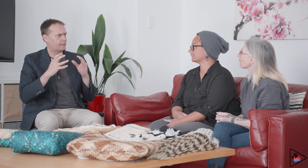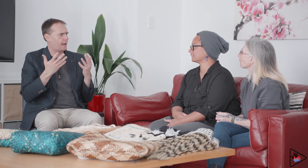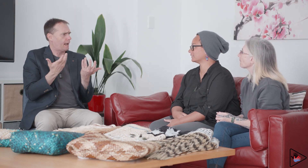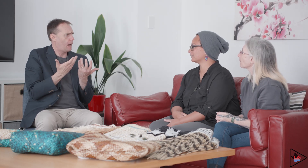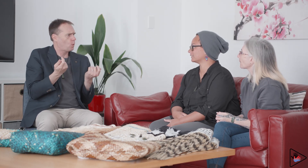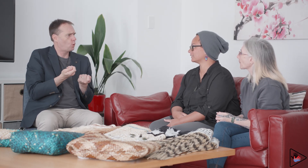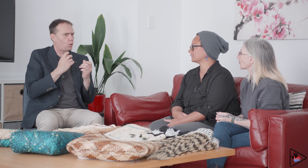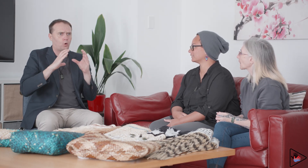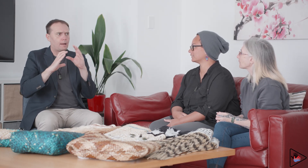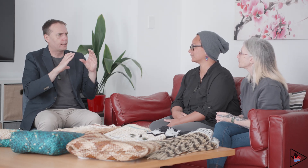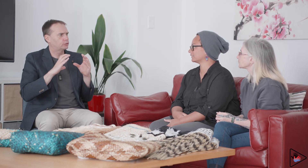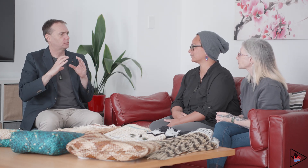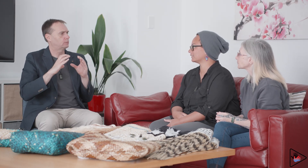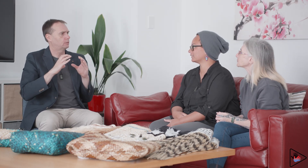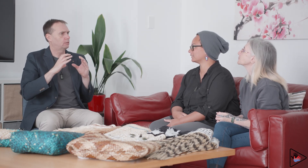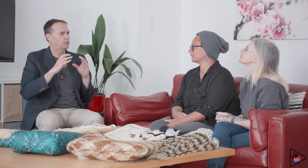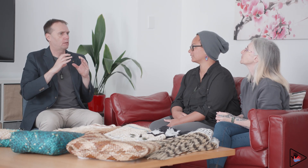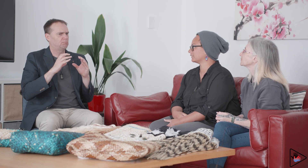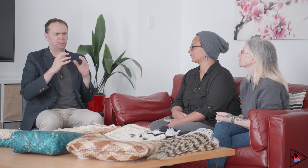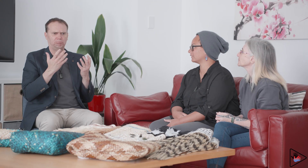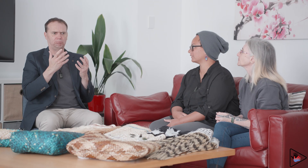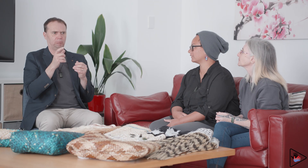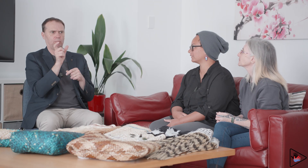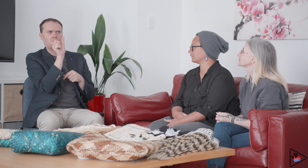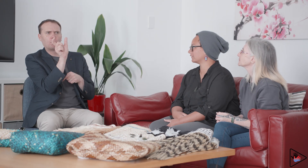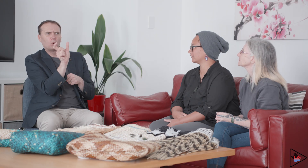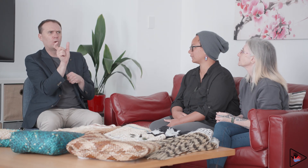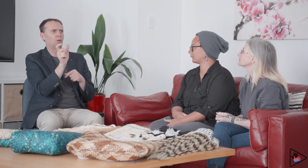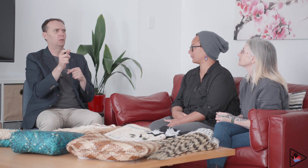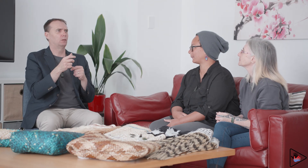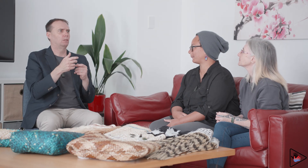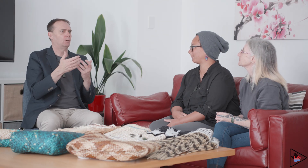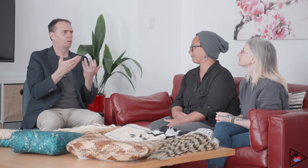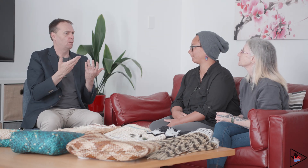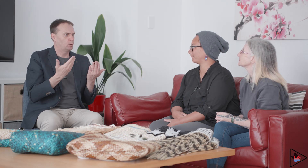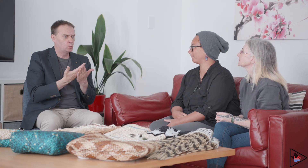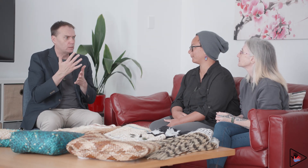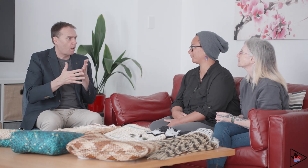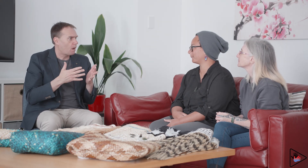Yes. Yes. So, how did communication work for you in the classroom when it came to new vocabulary